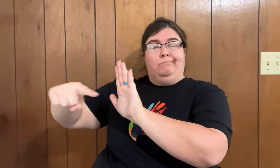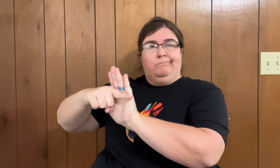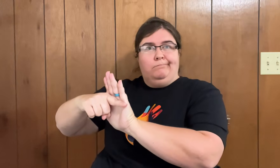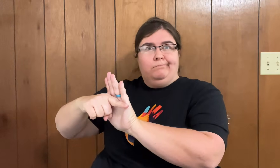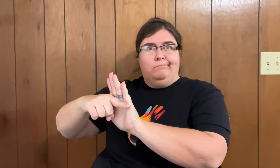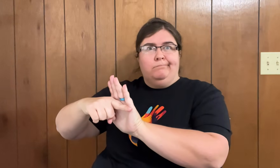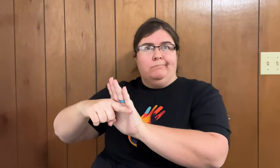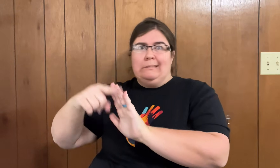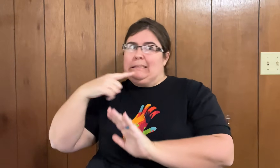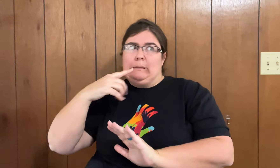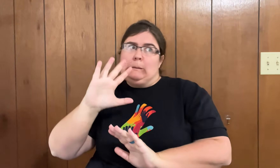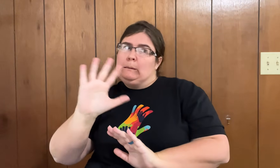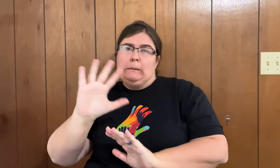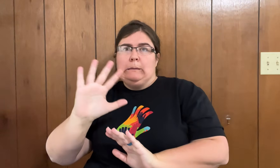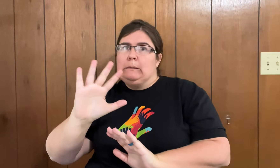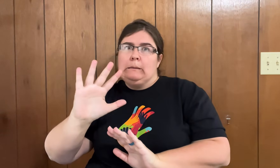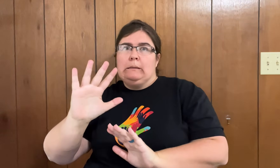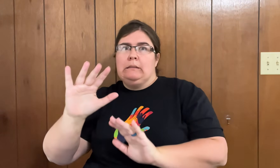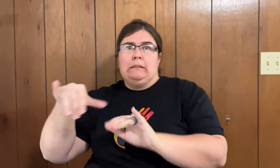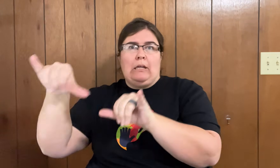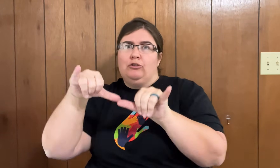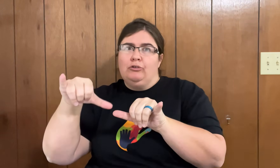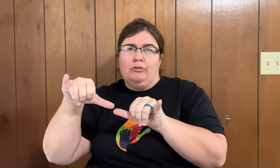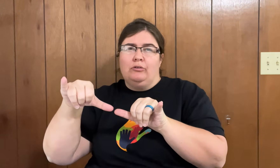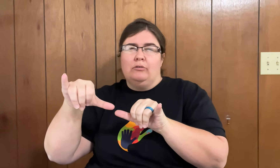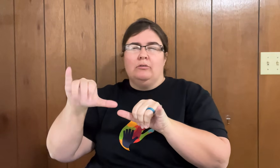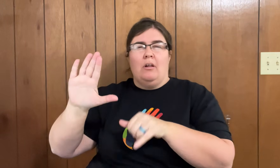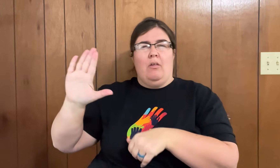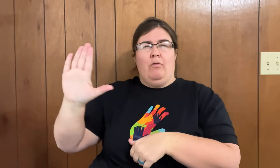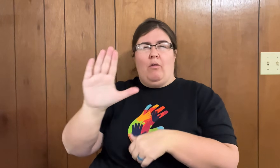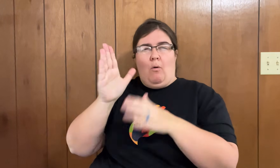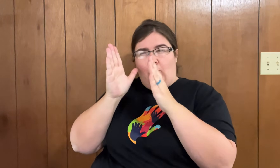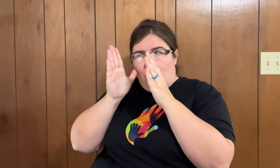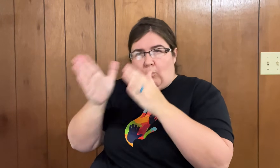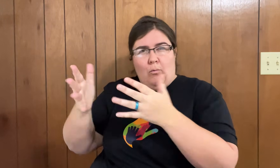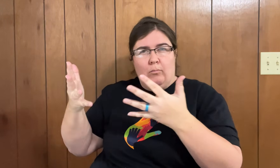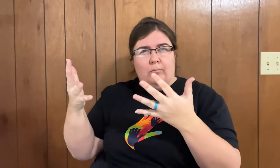Those who are against standardization, who are concerned about standardization,